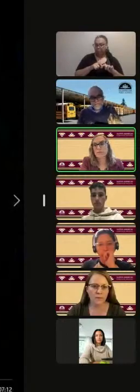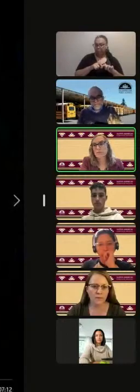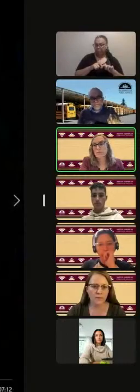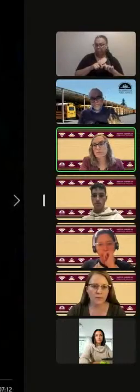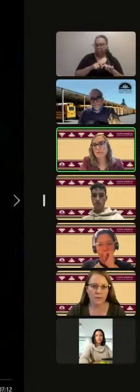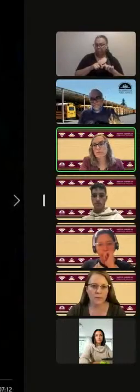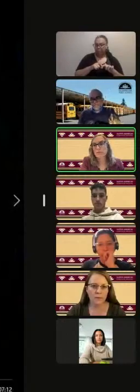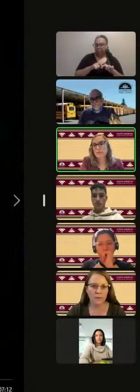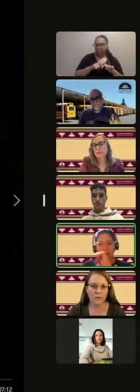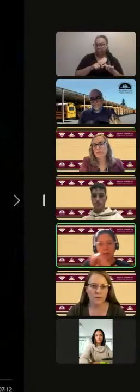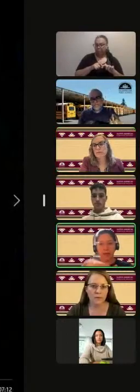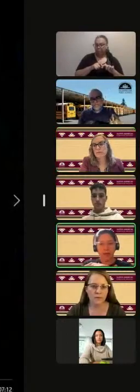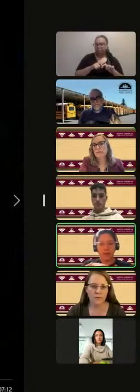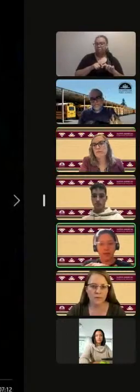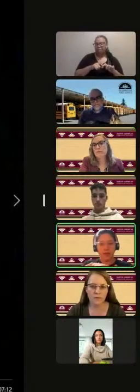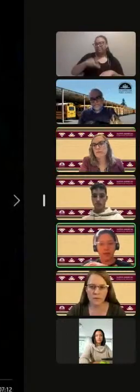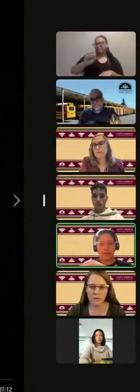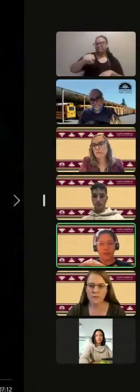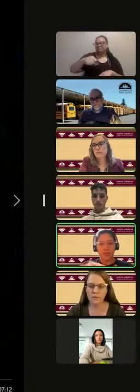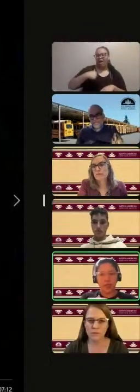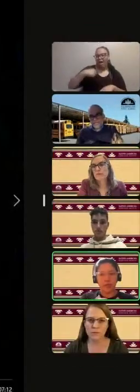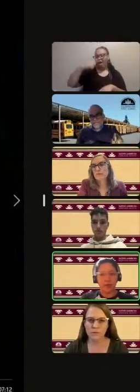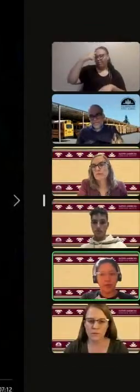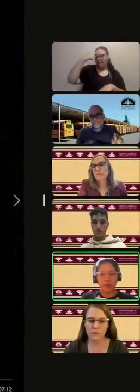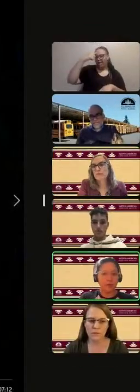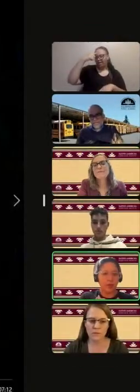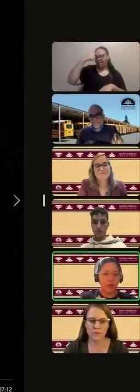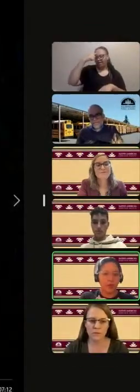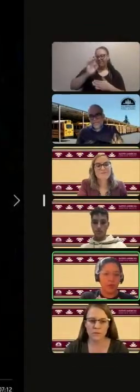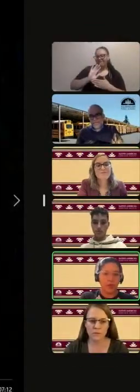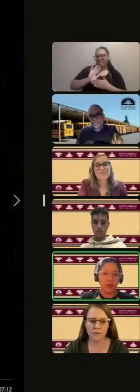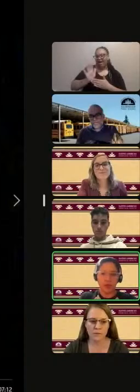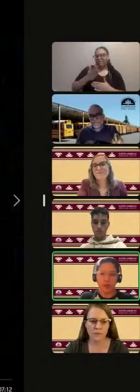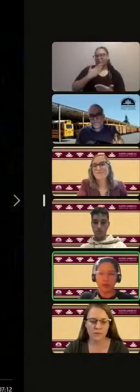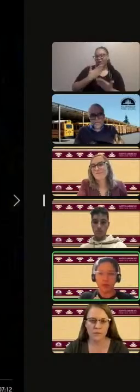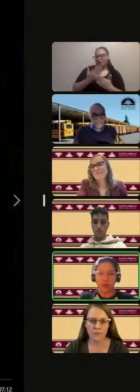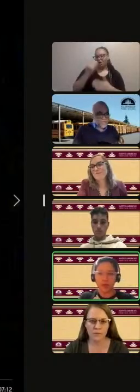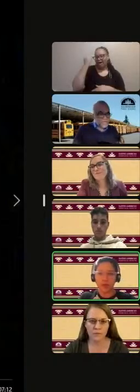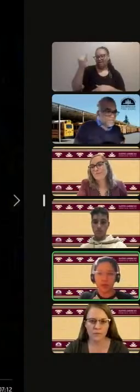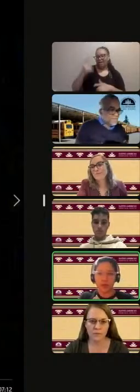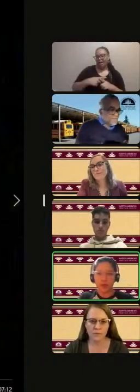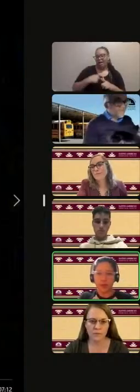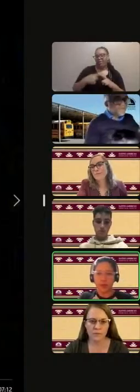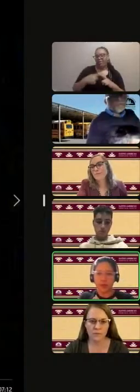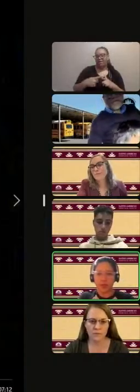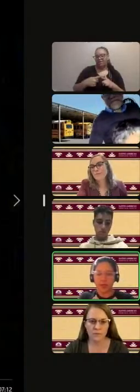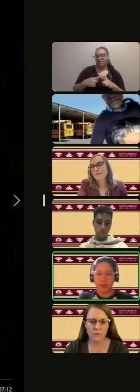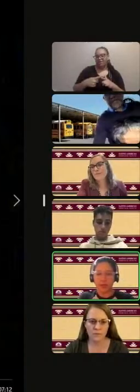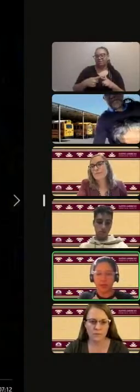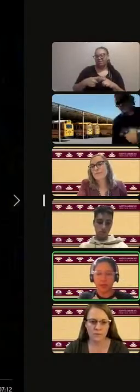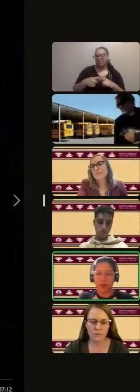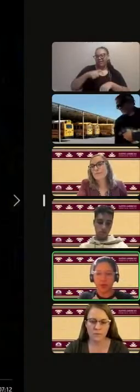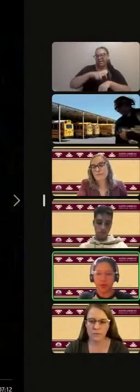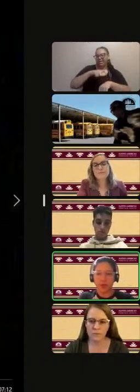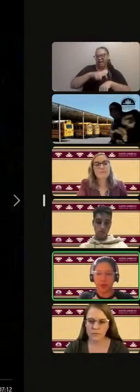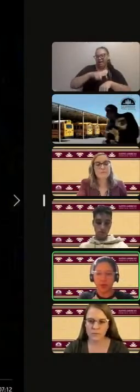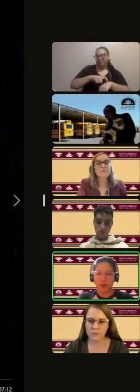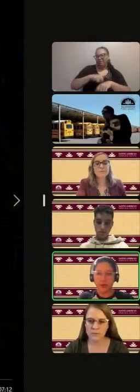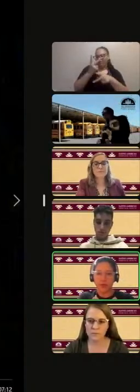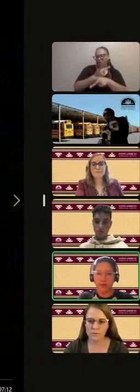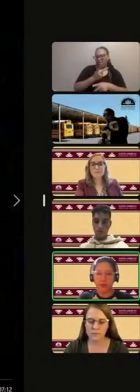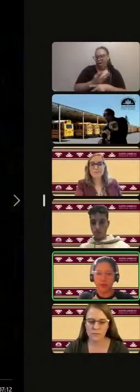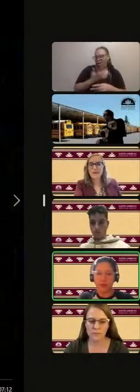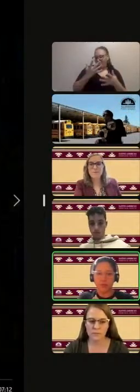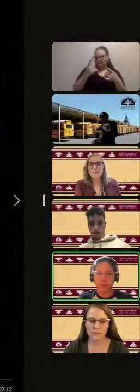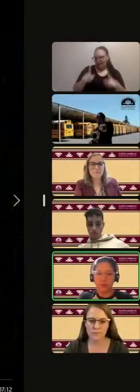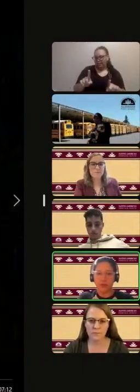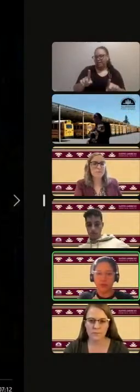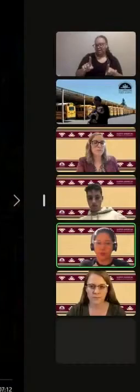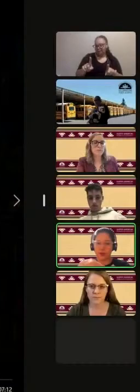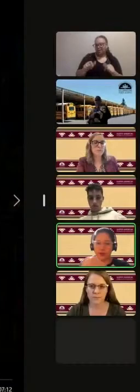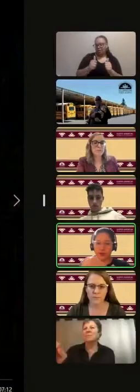NOW.